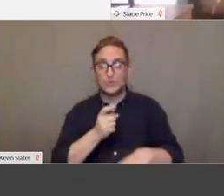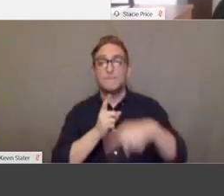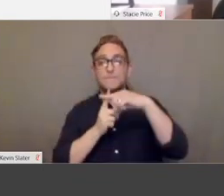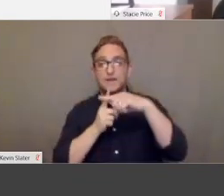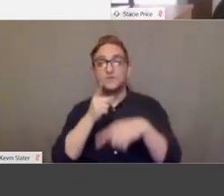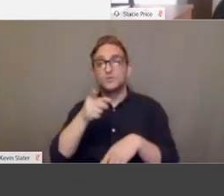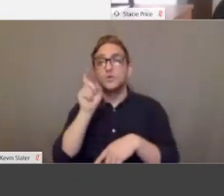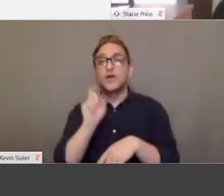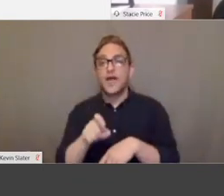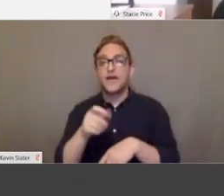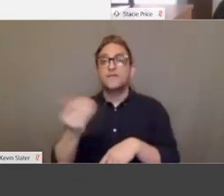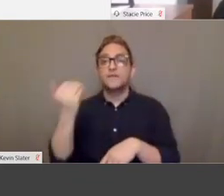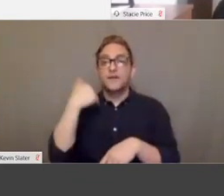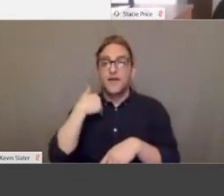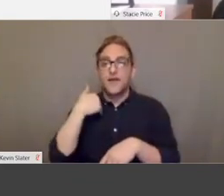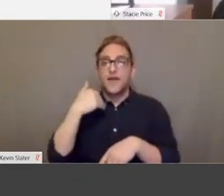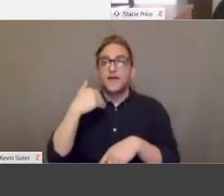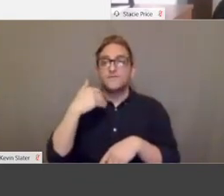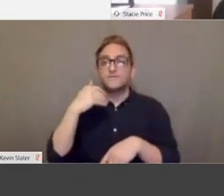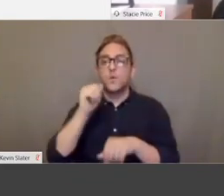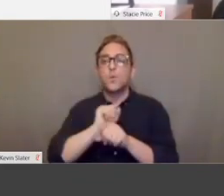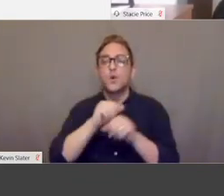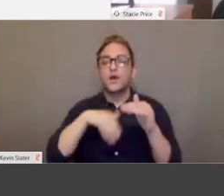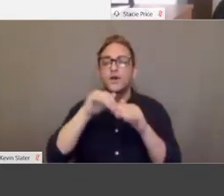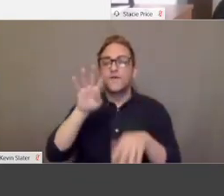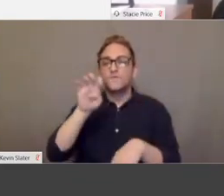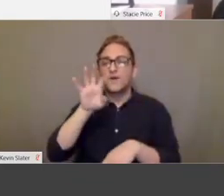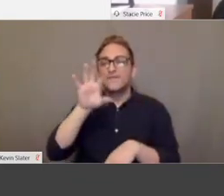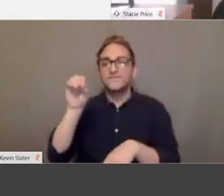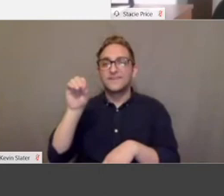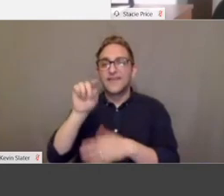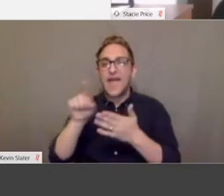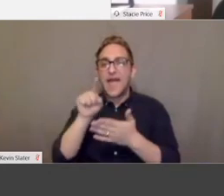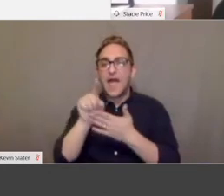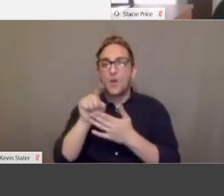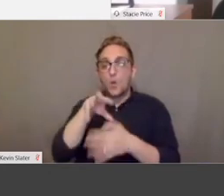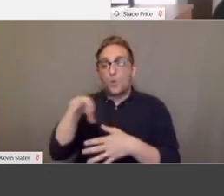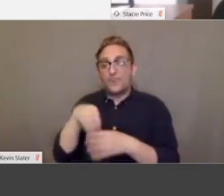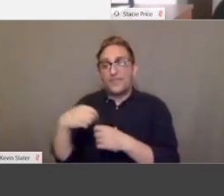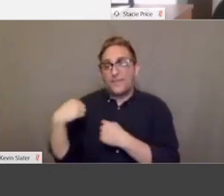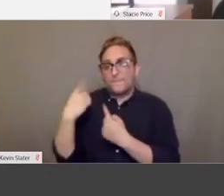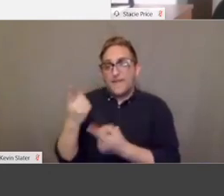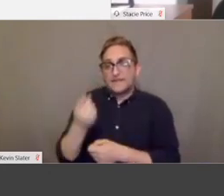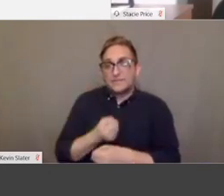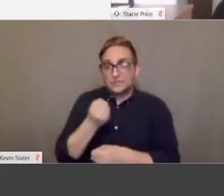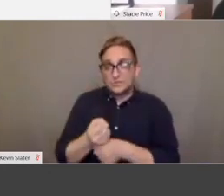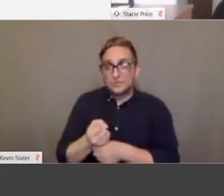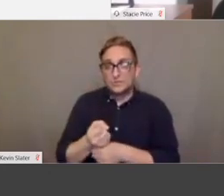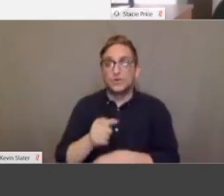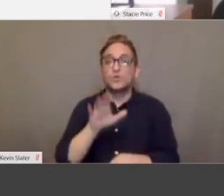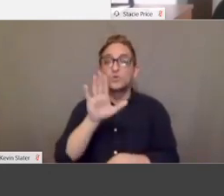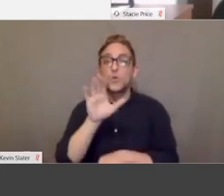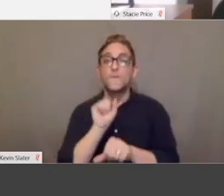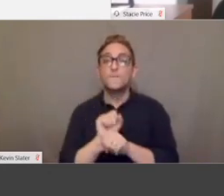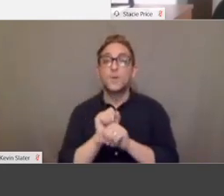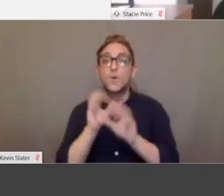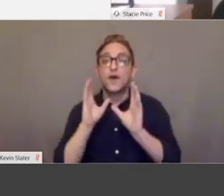been with the employer a year, worked 1250 hours in the past year and they have to have